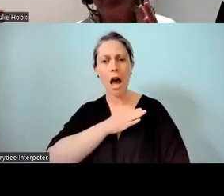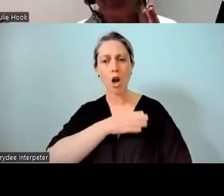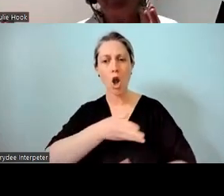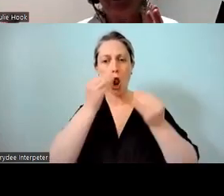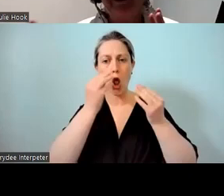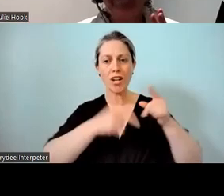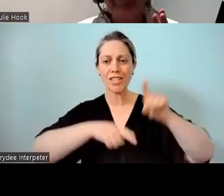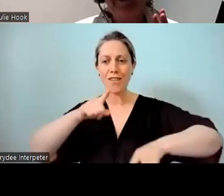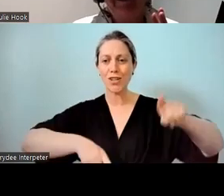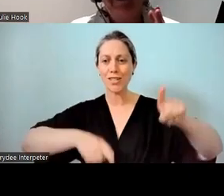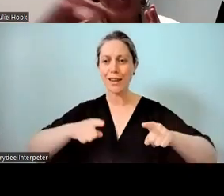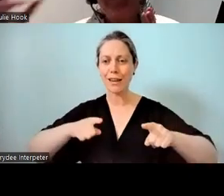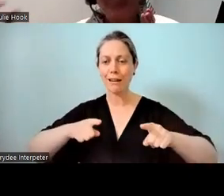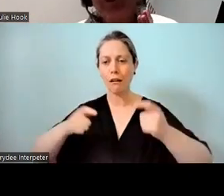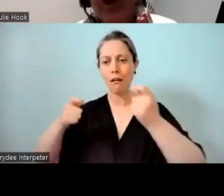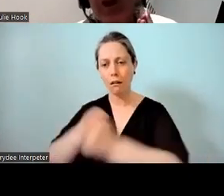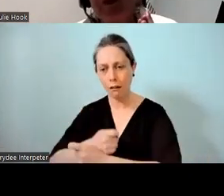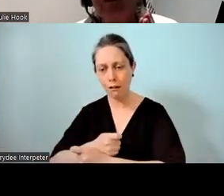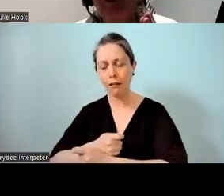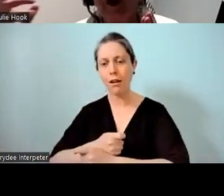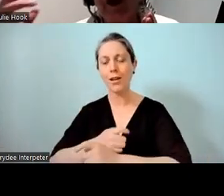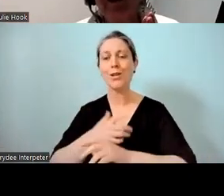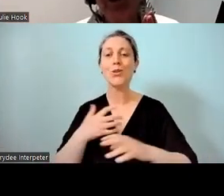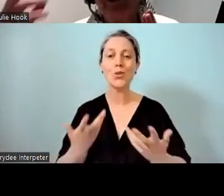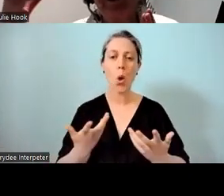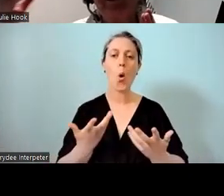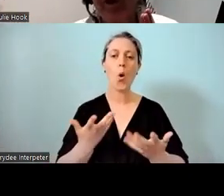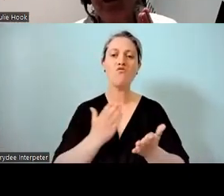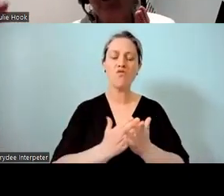So again, that's a real shift for us within the ministry